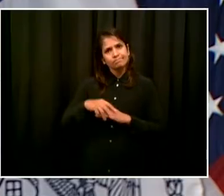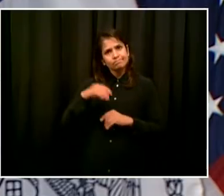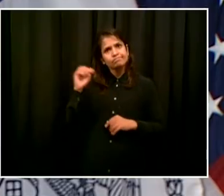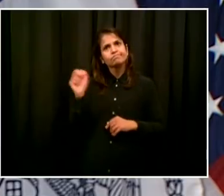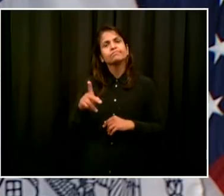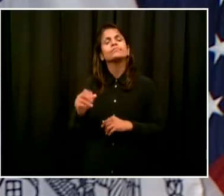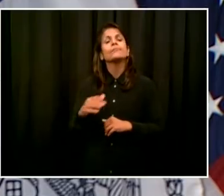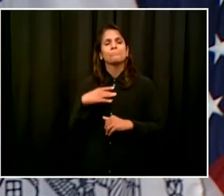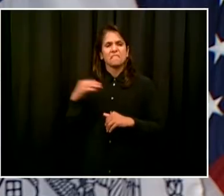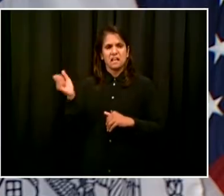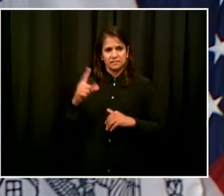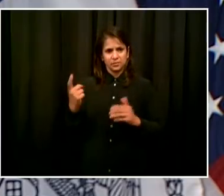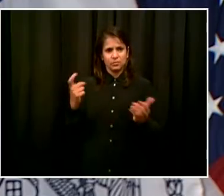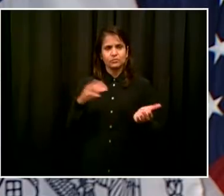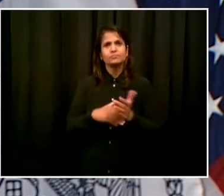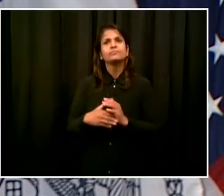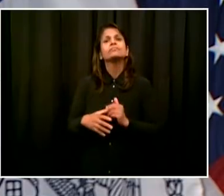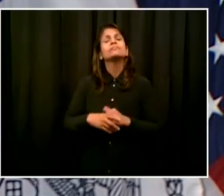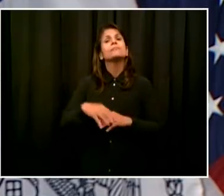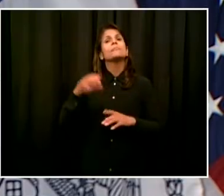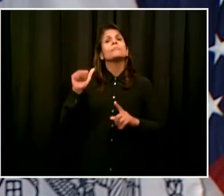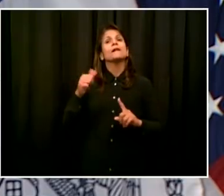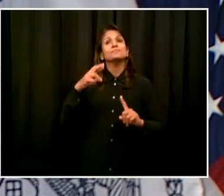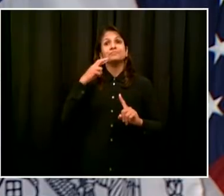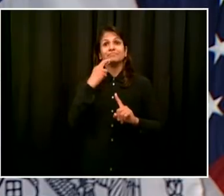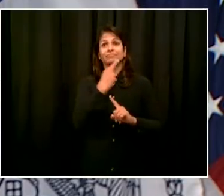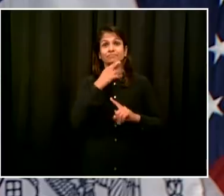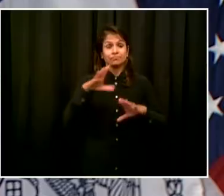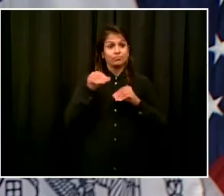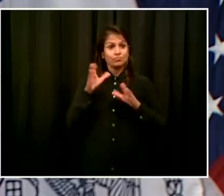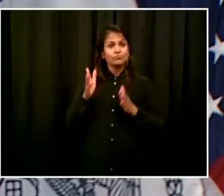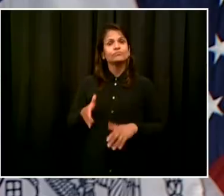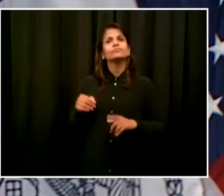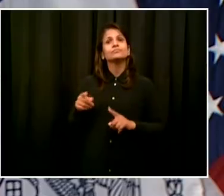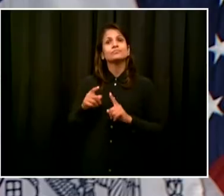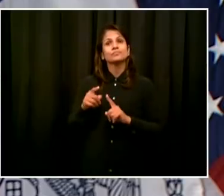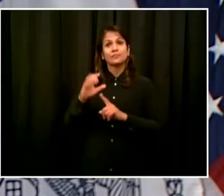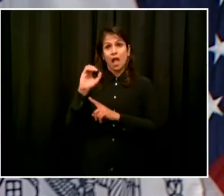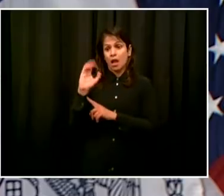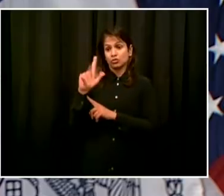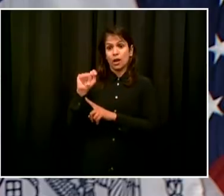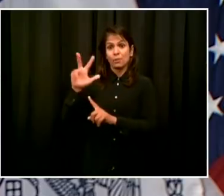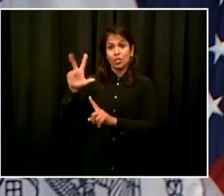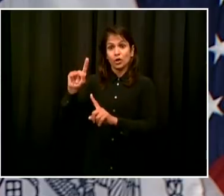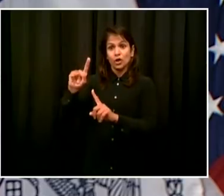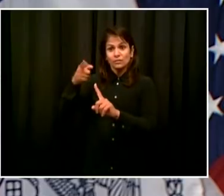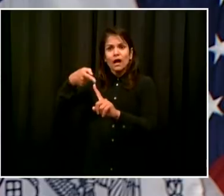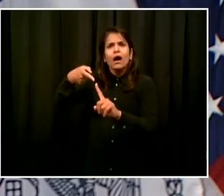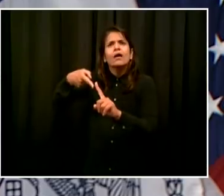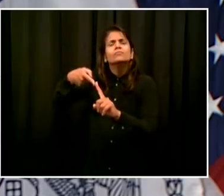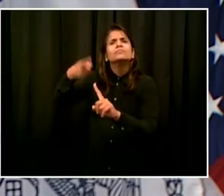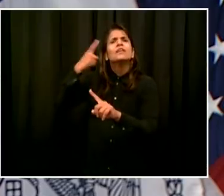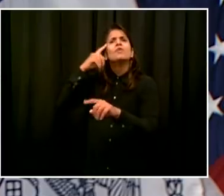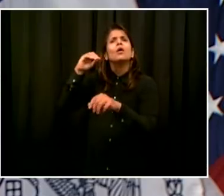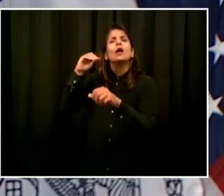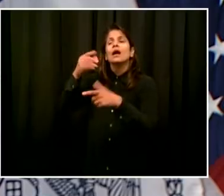I'VE SPOKEN TO A NUMBER OF OWNERS WHO SAITH